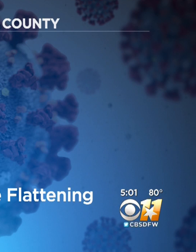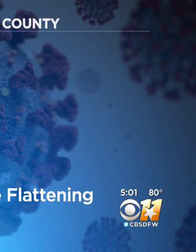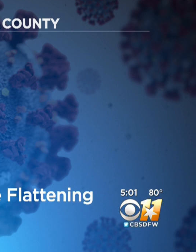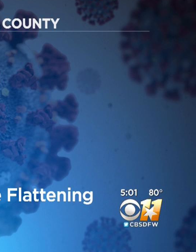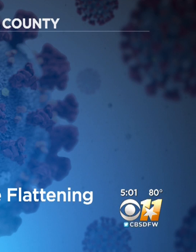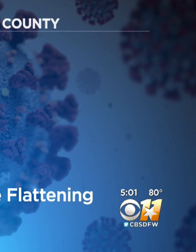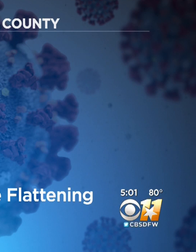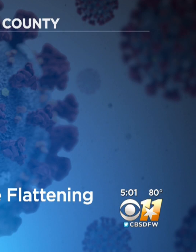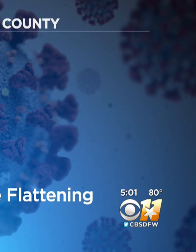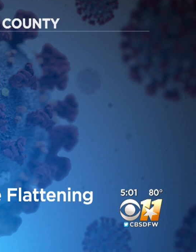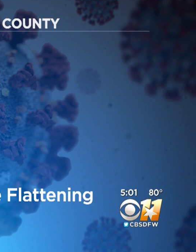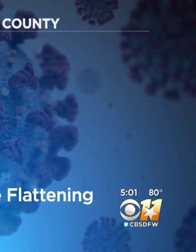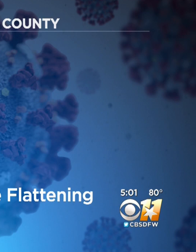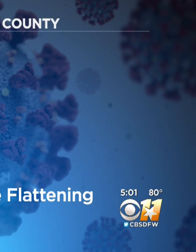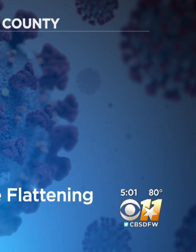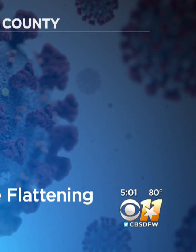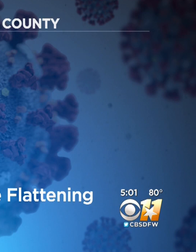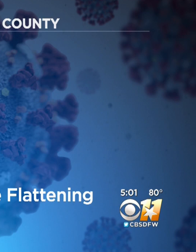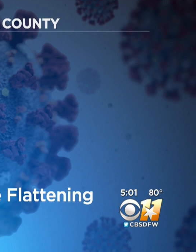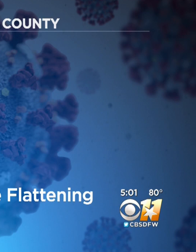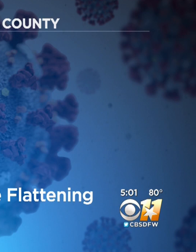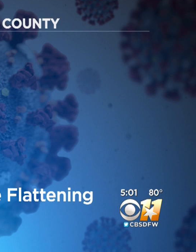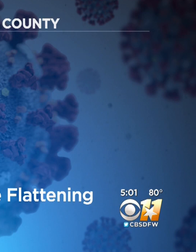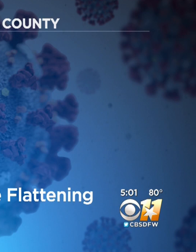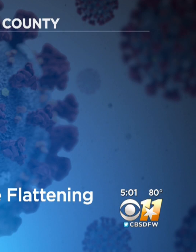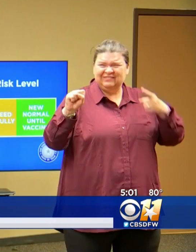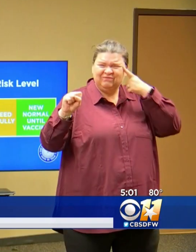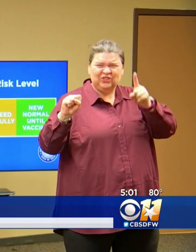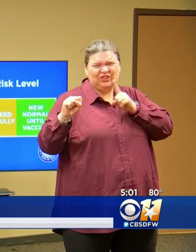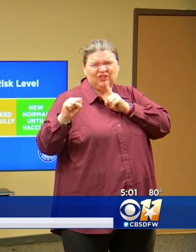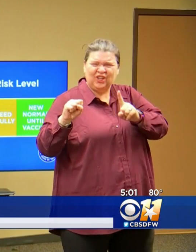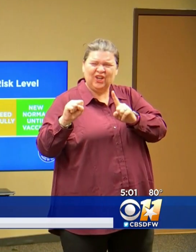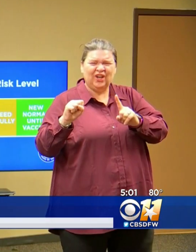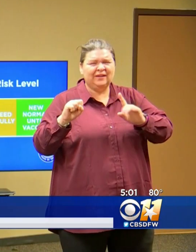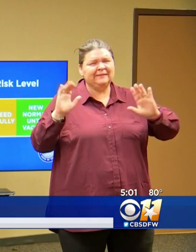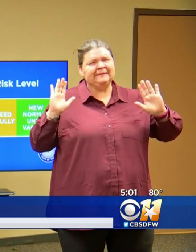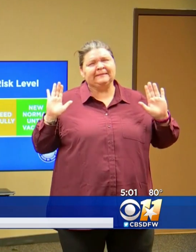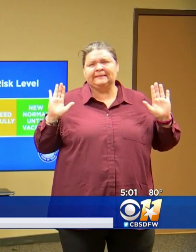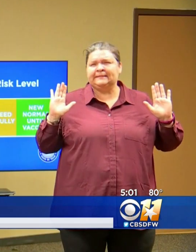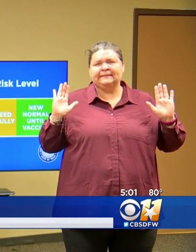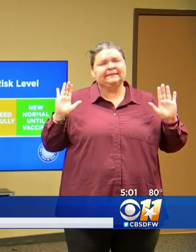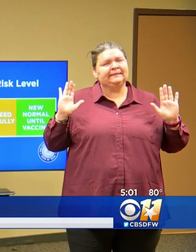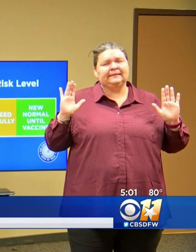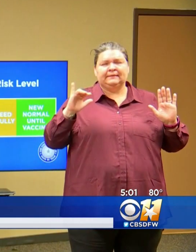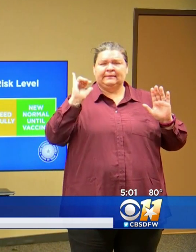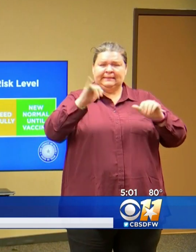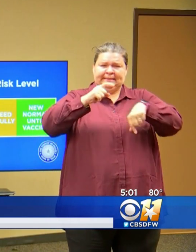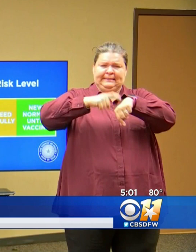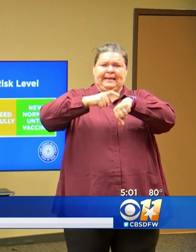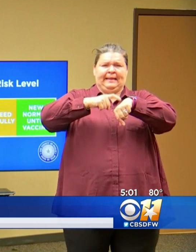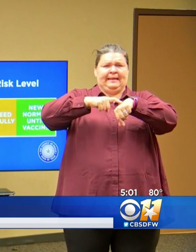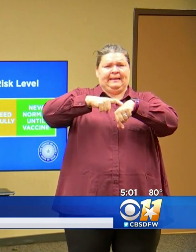RECORD FOR MOST NUMBER OF CASES REPORTED IN A SINGLE DAY. DALLAS COUNTY JUDGE CLAY JENKINS SAYS THE LINE